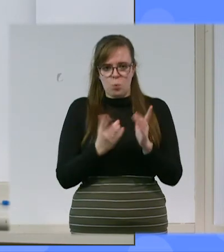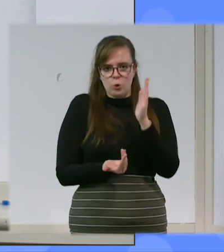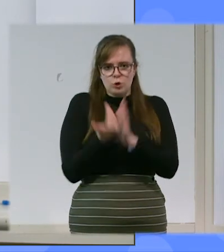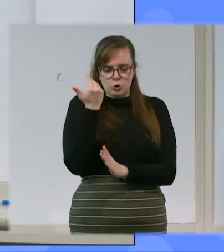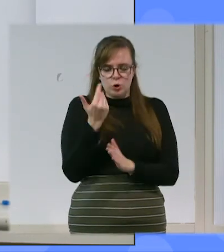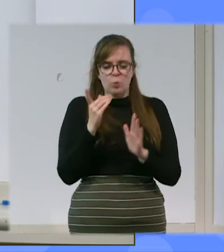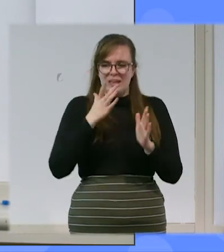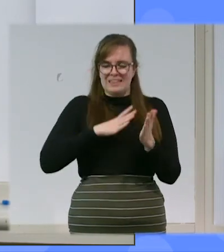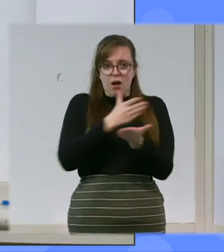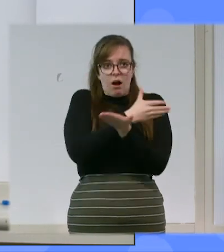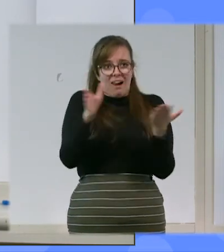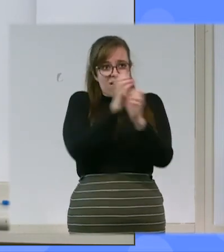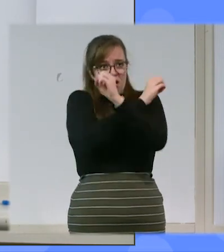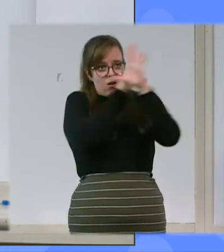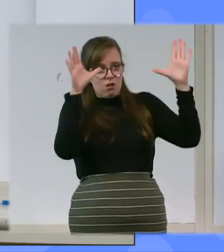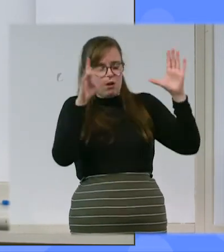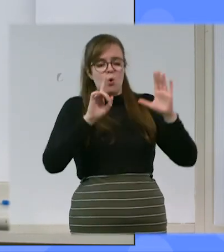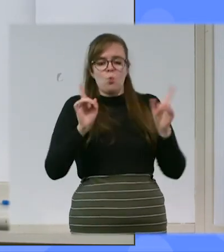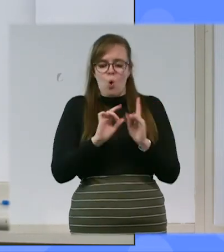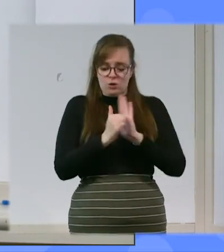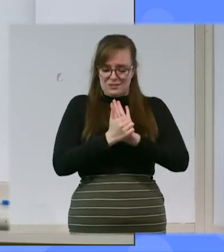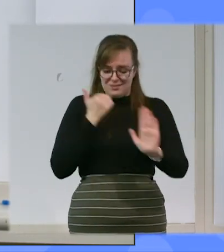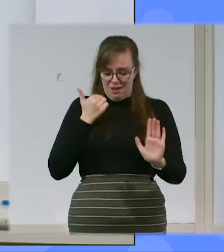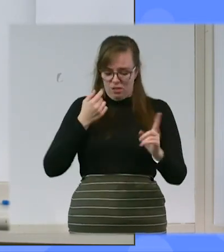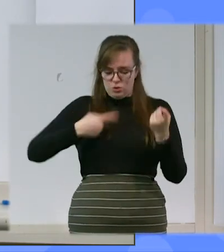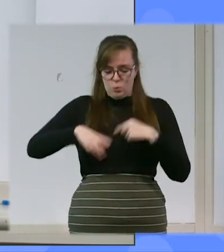clear picture about what are the skills that we are going to need in the next 10